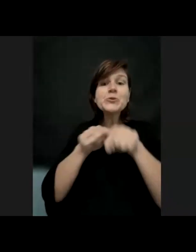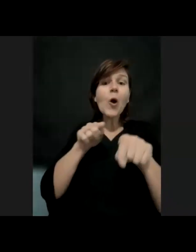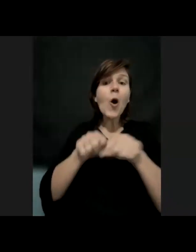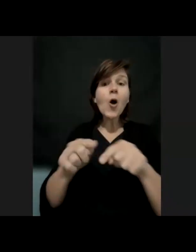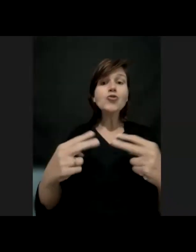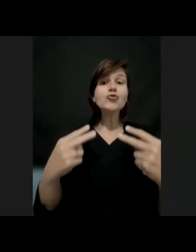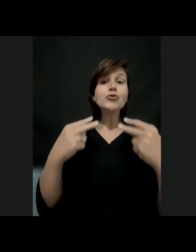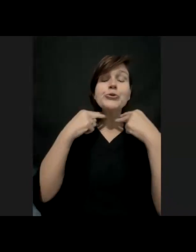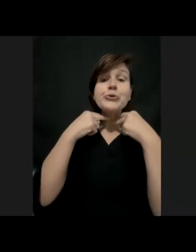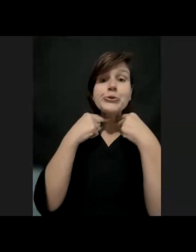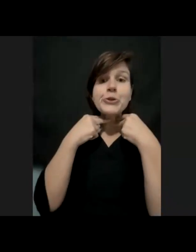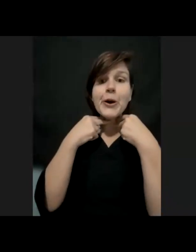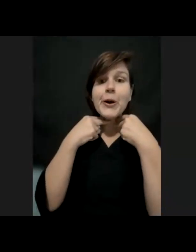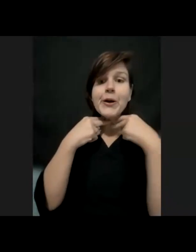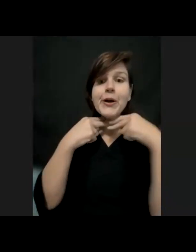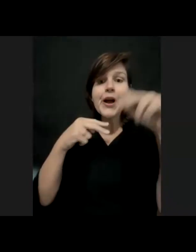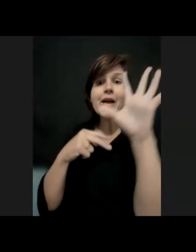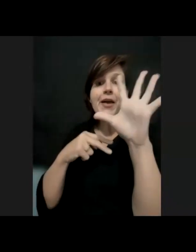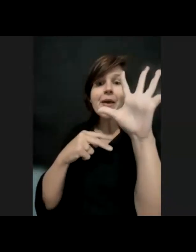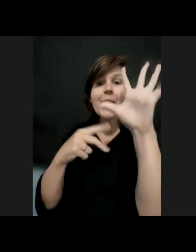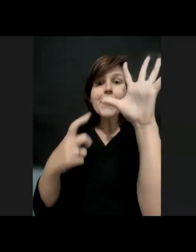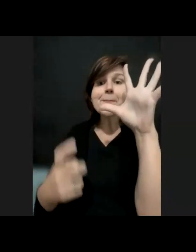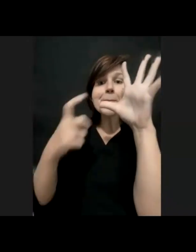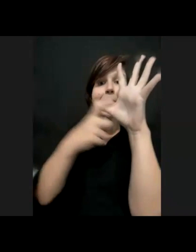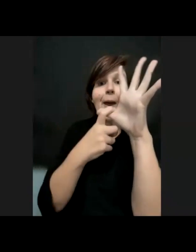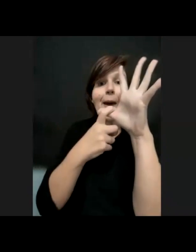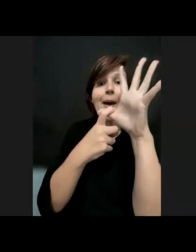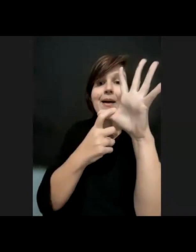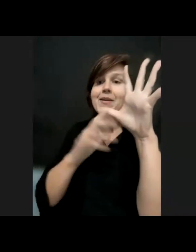They're cozy, bright, and colorful for all the world to see.